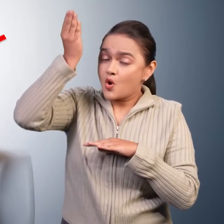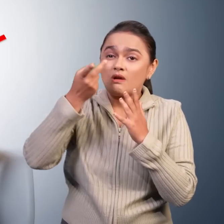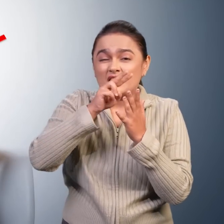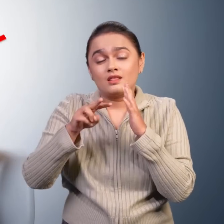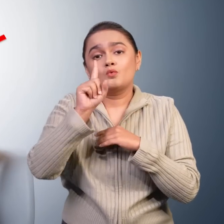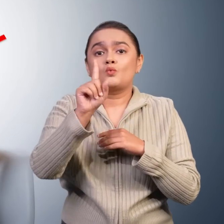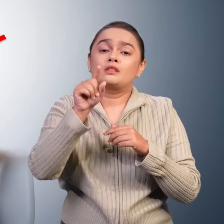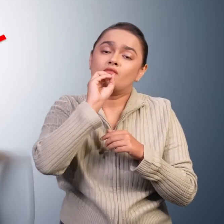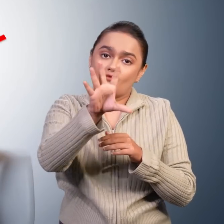or you need to increase the light.